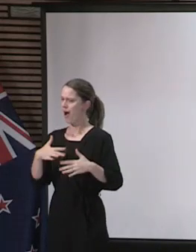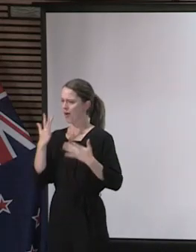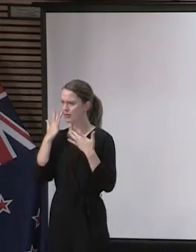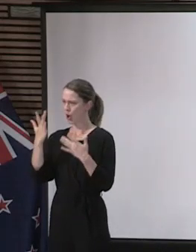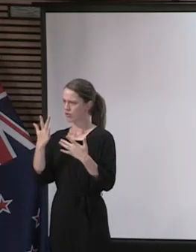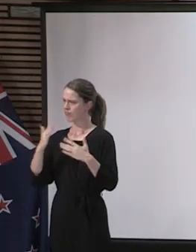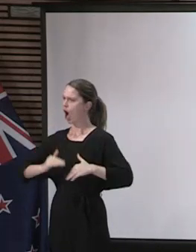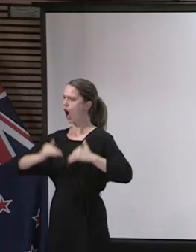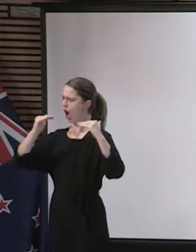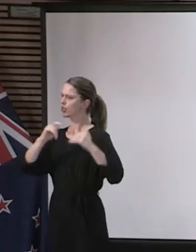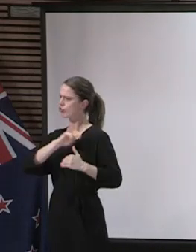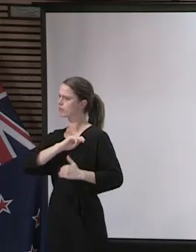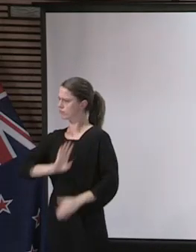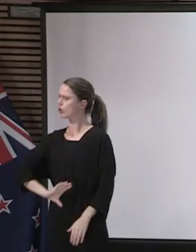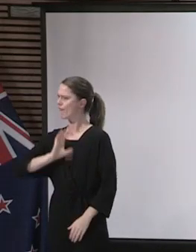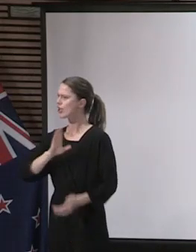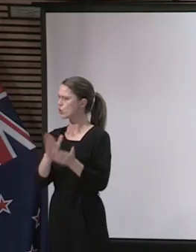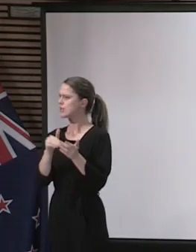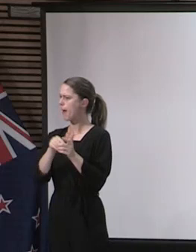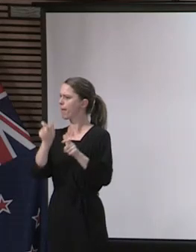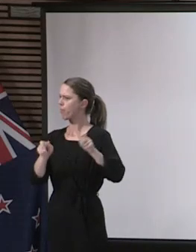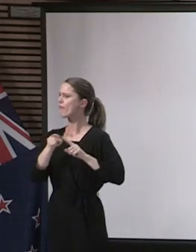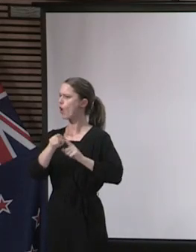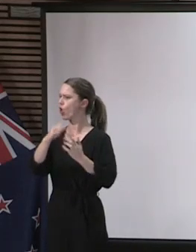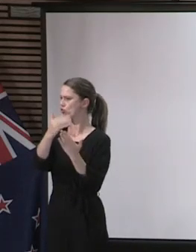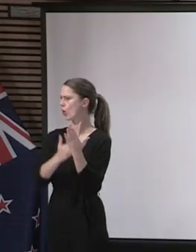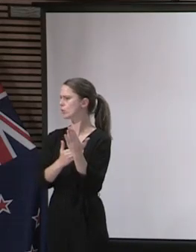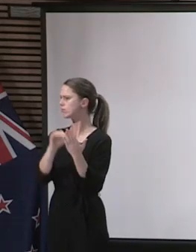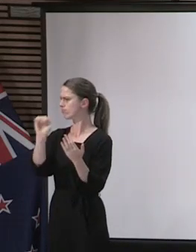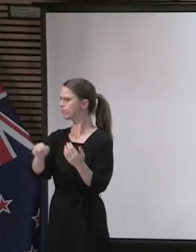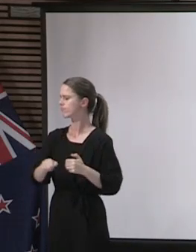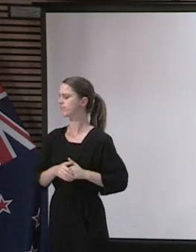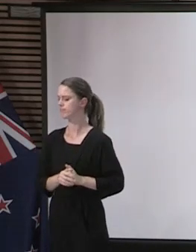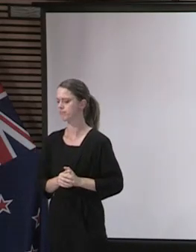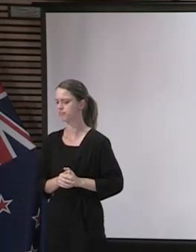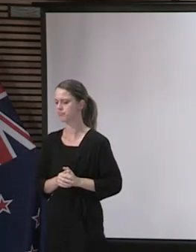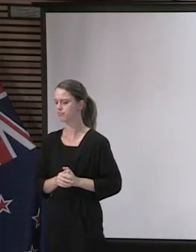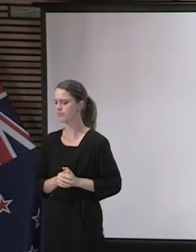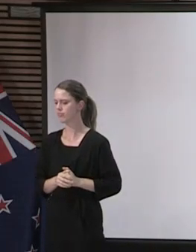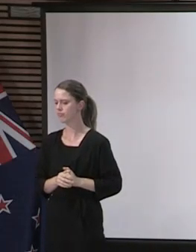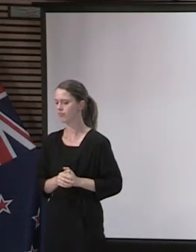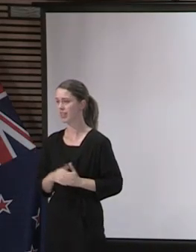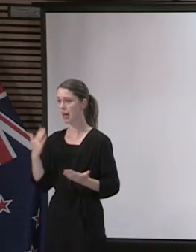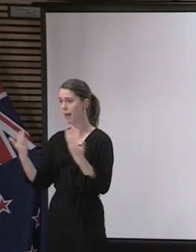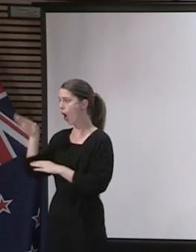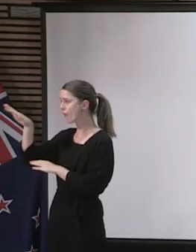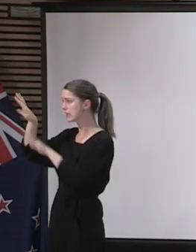I hope what you heard me express is a high degree of trust and confidence in New